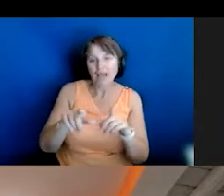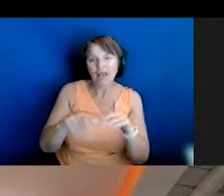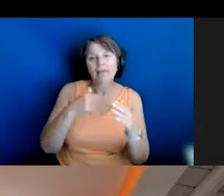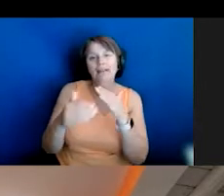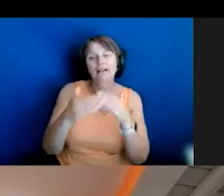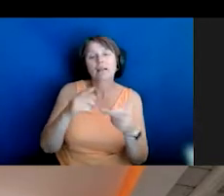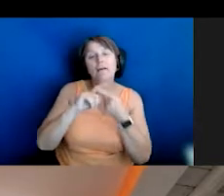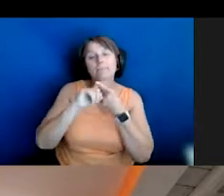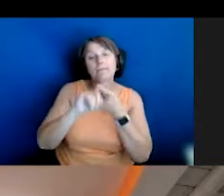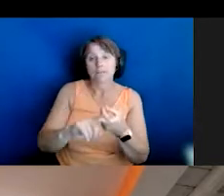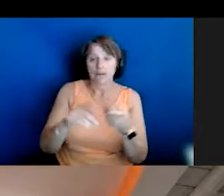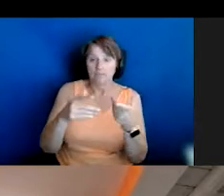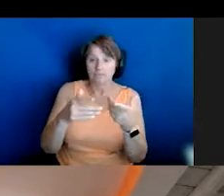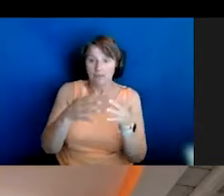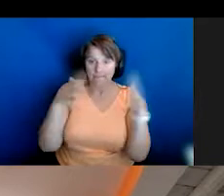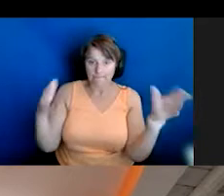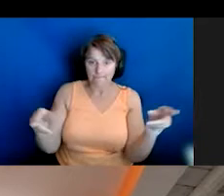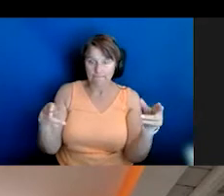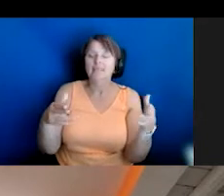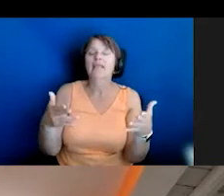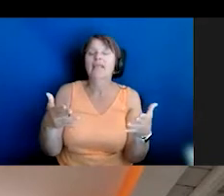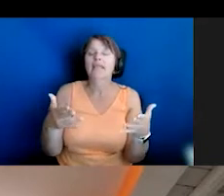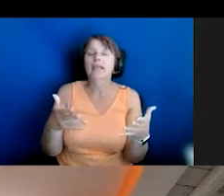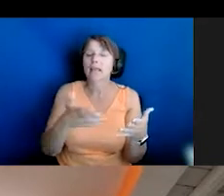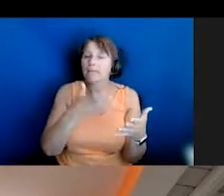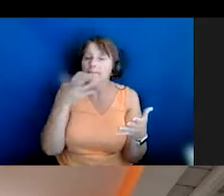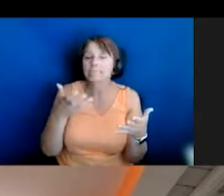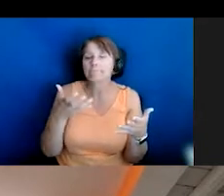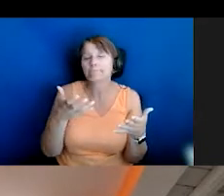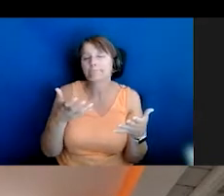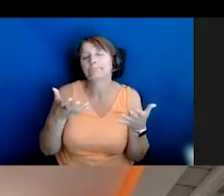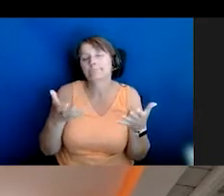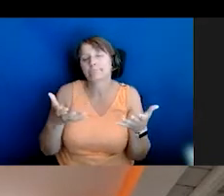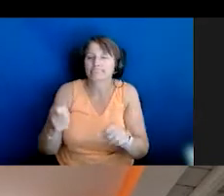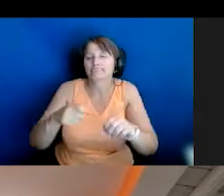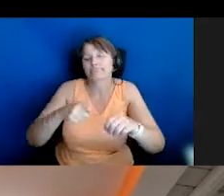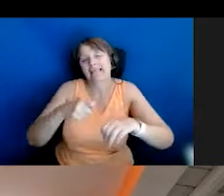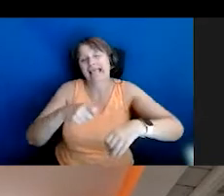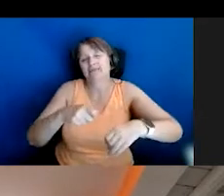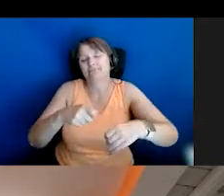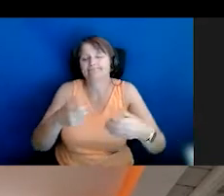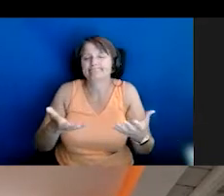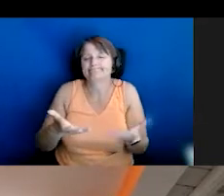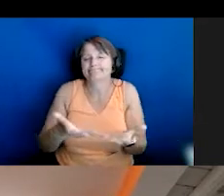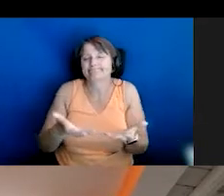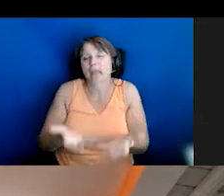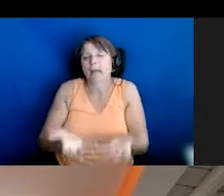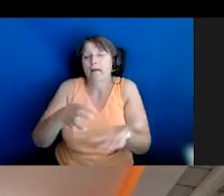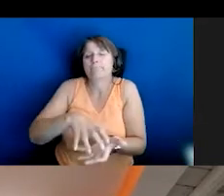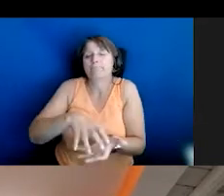We held the temporary bakehouse was welcomed and kind of more successful than we imagined.